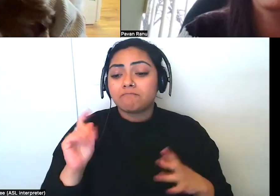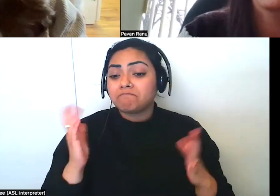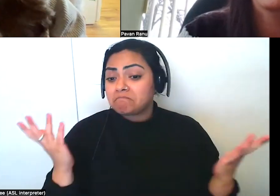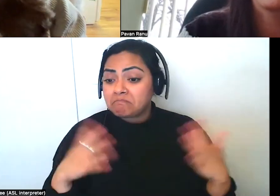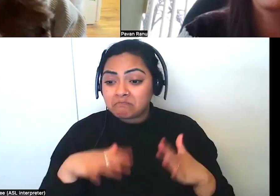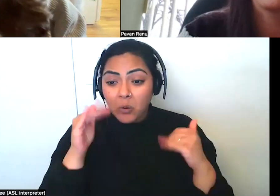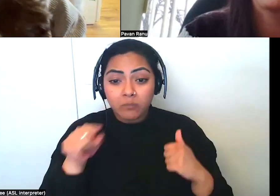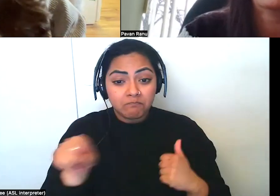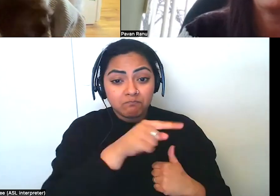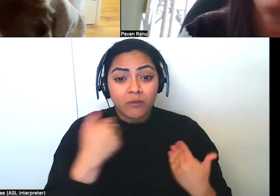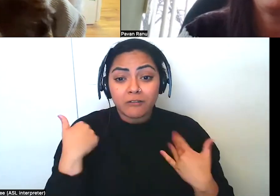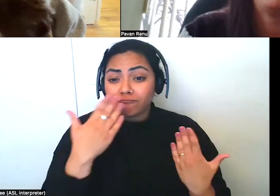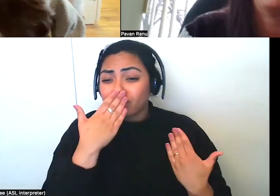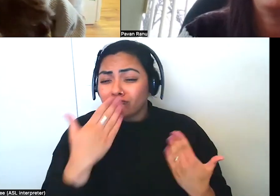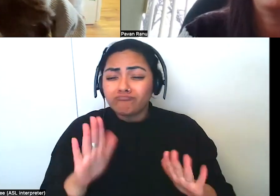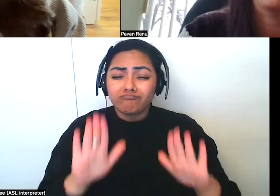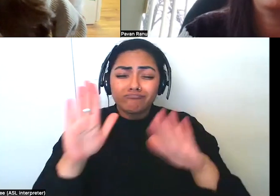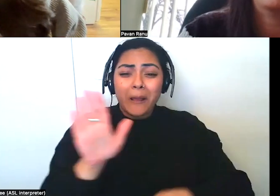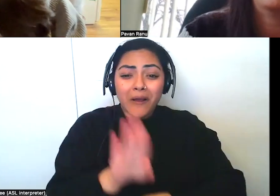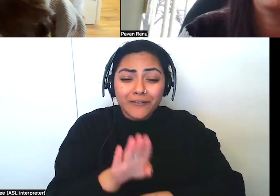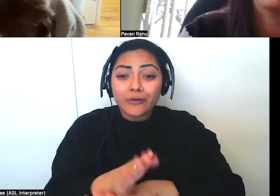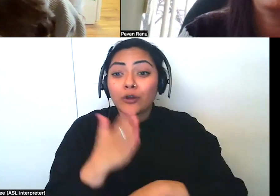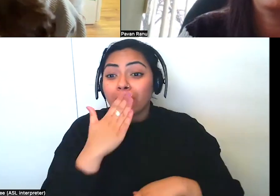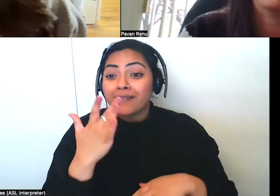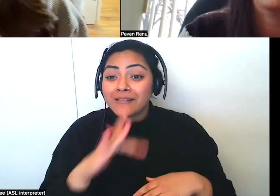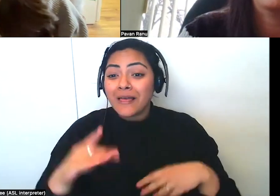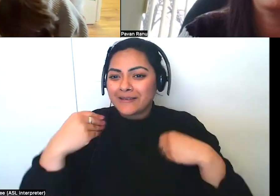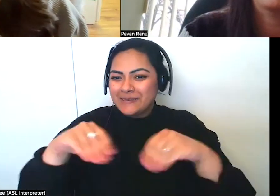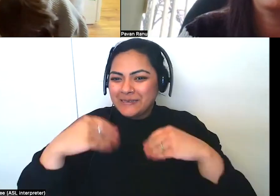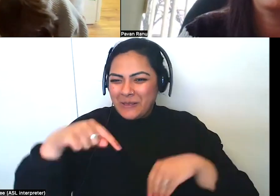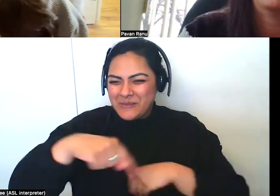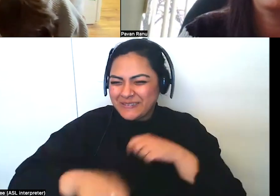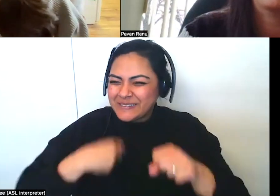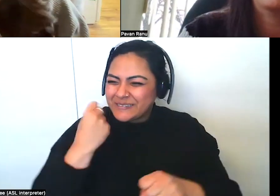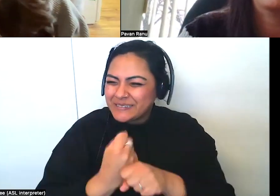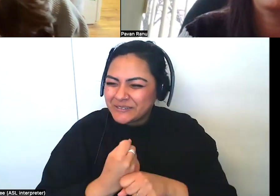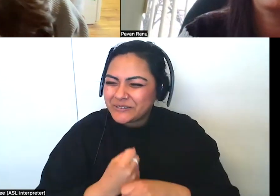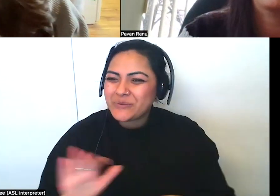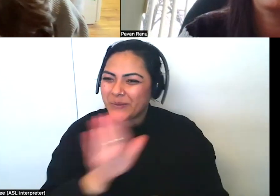a wonderful afternoon. And best of luck selling books in 2023. Thanks, everybody.